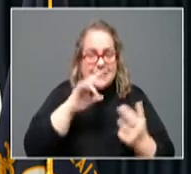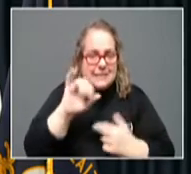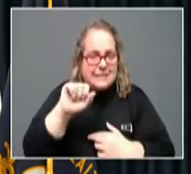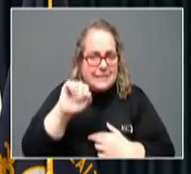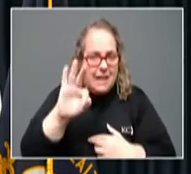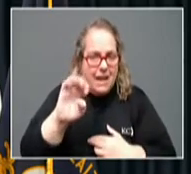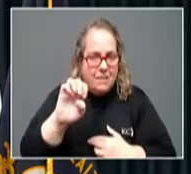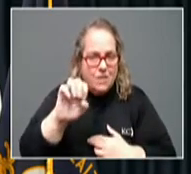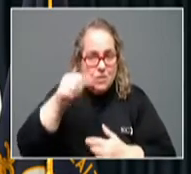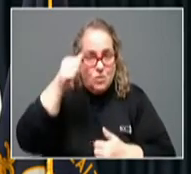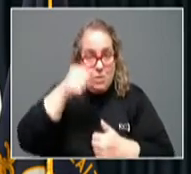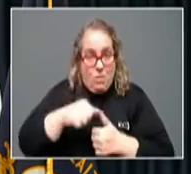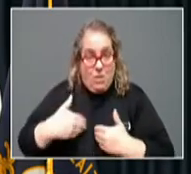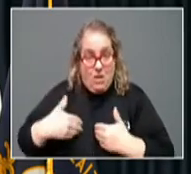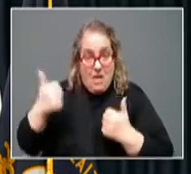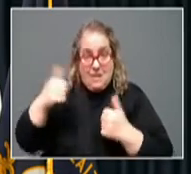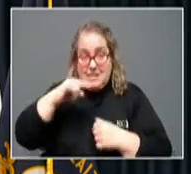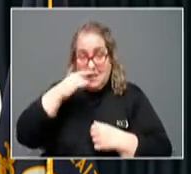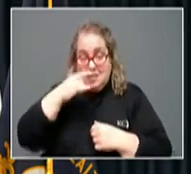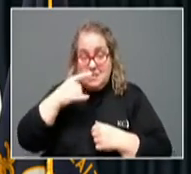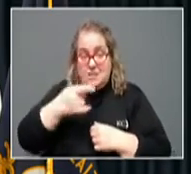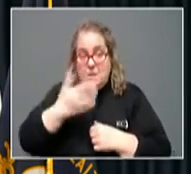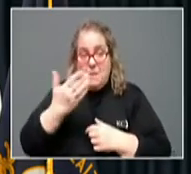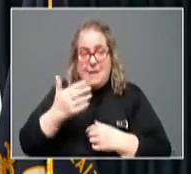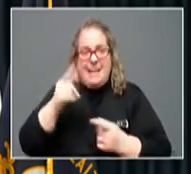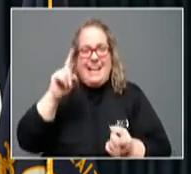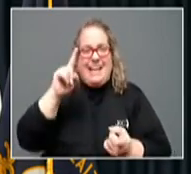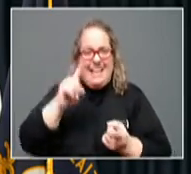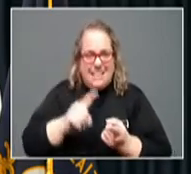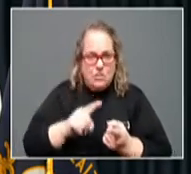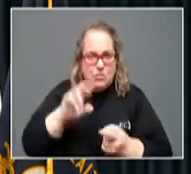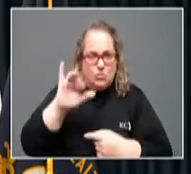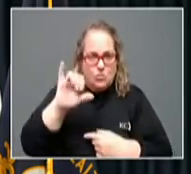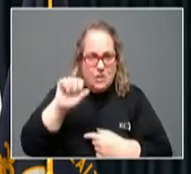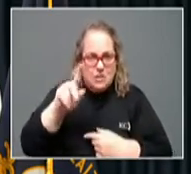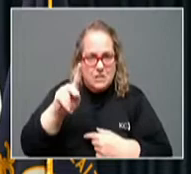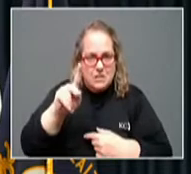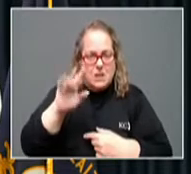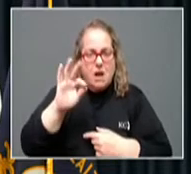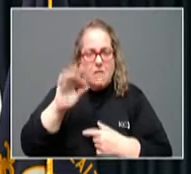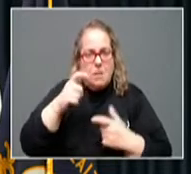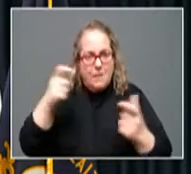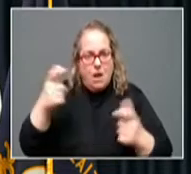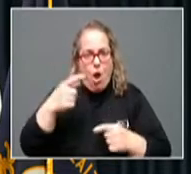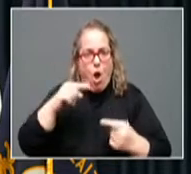Children are probably at the least risk of major harm because Covid is an age